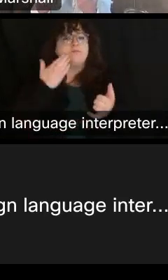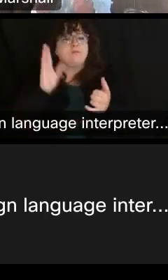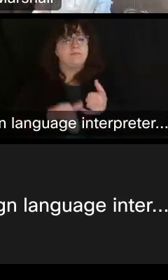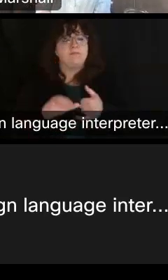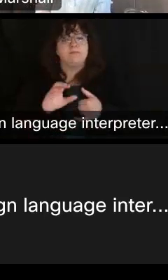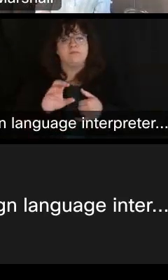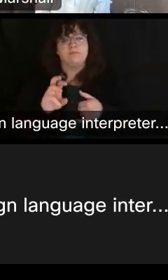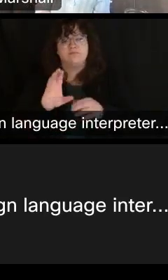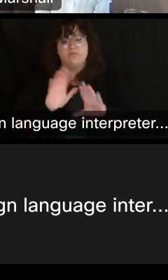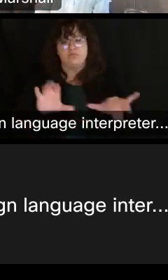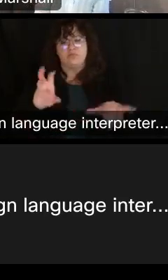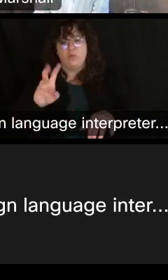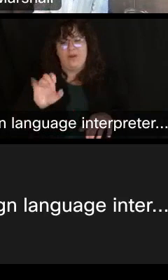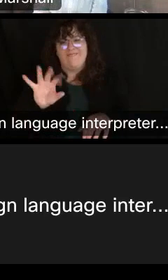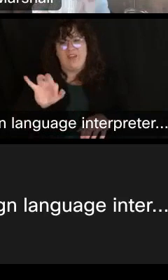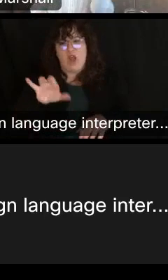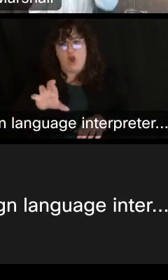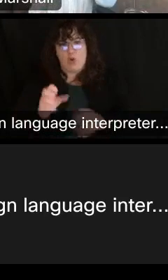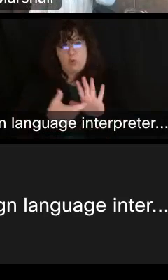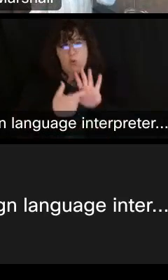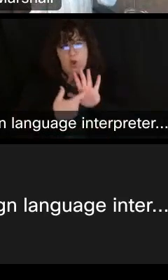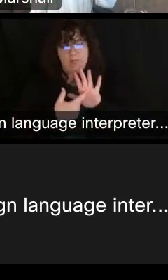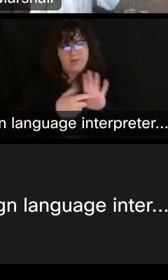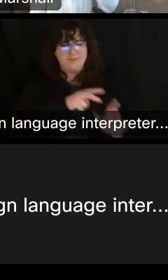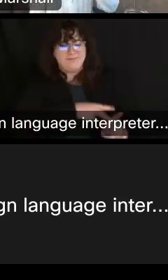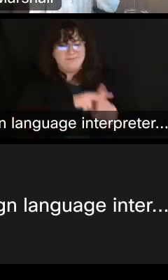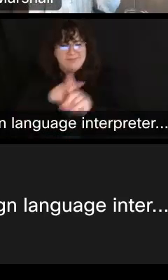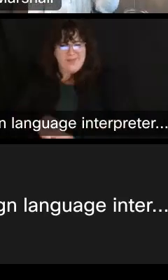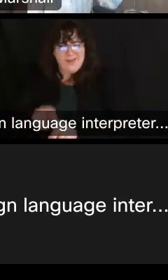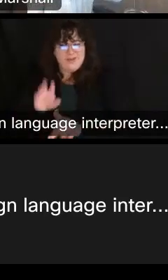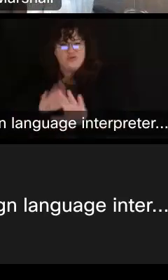applies to children's mental health. So, all the way through we just kind of